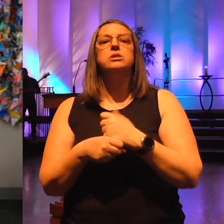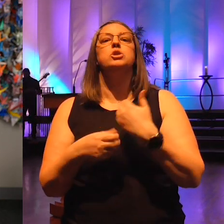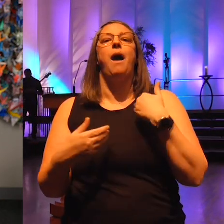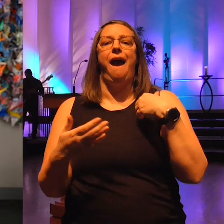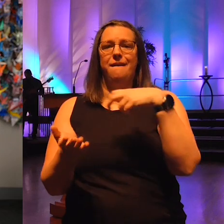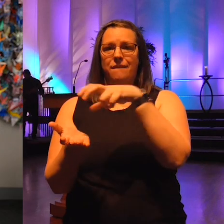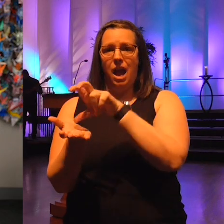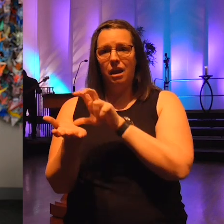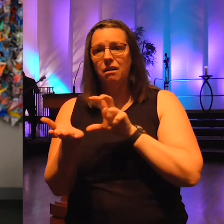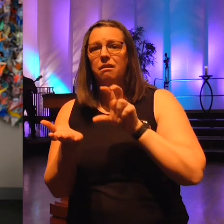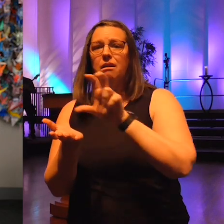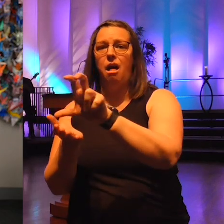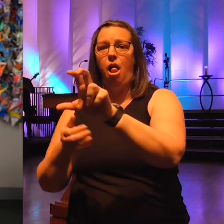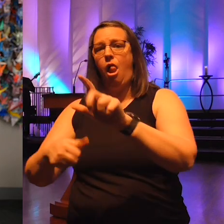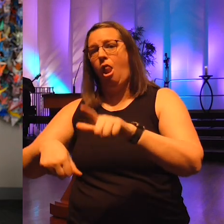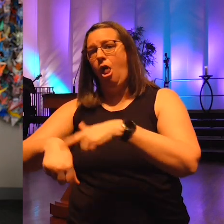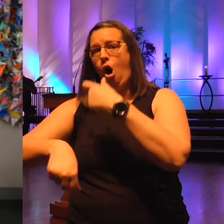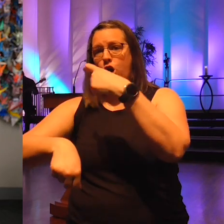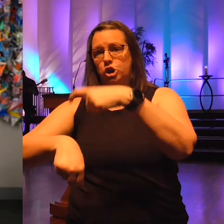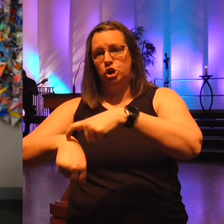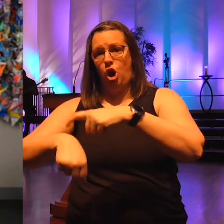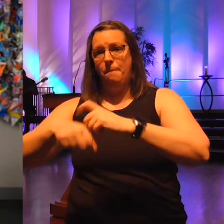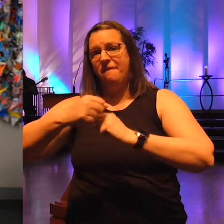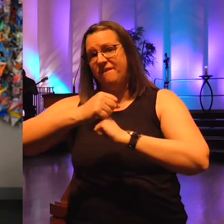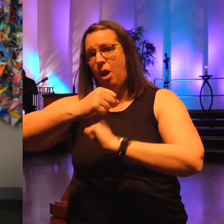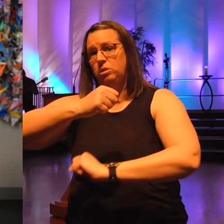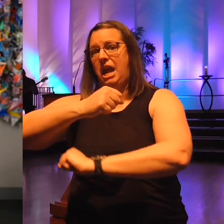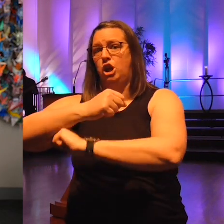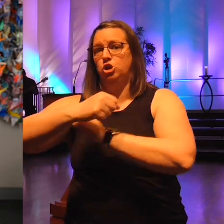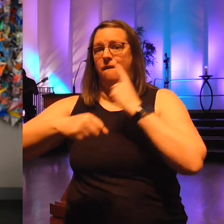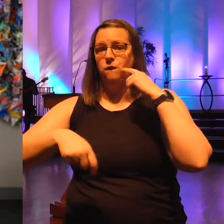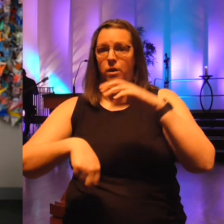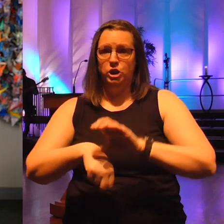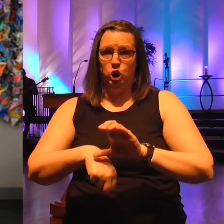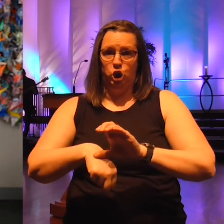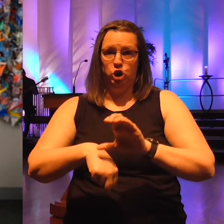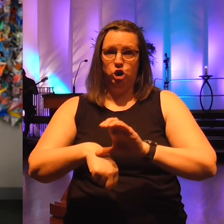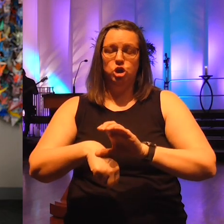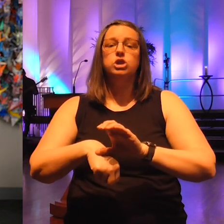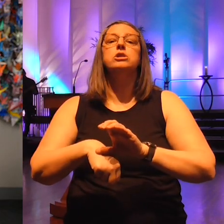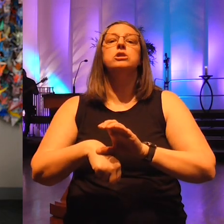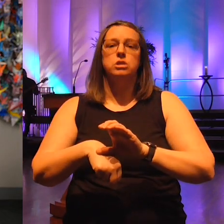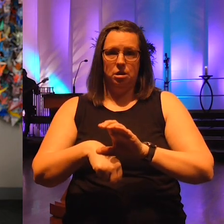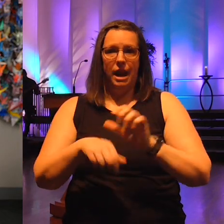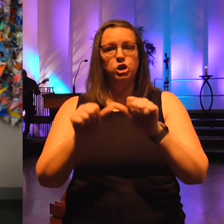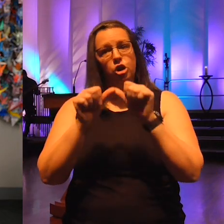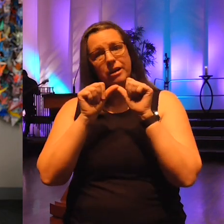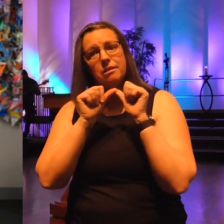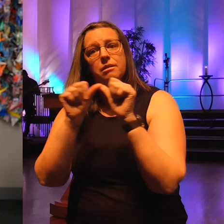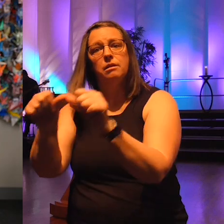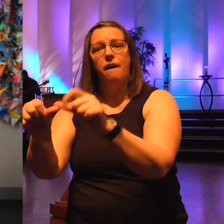Financial foundation for Mile High Church ensuring its viability for generations to come very very